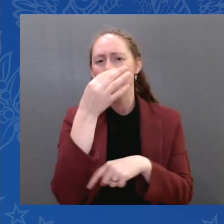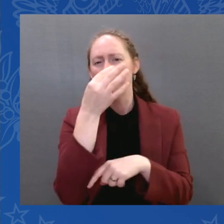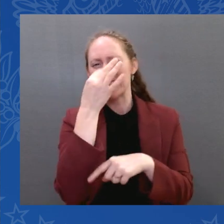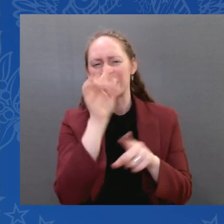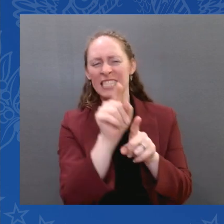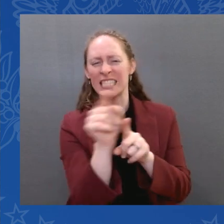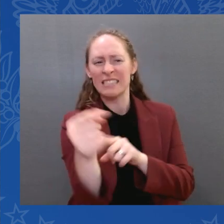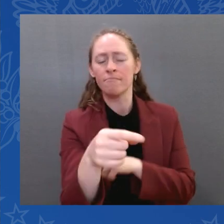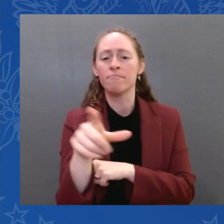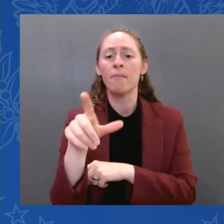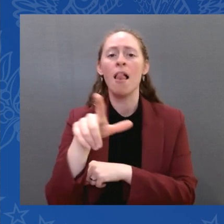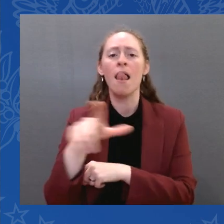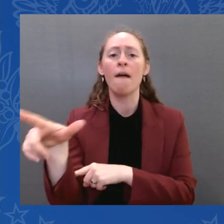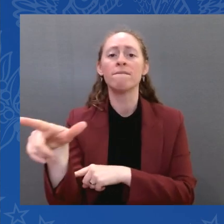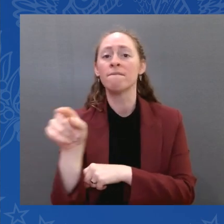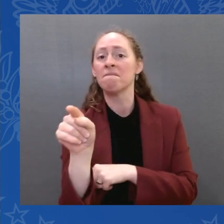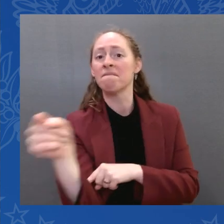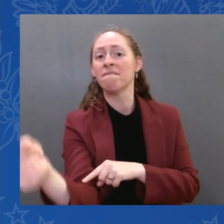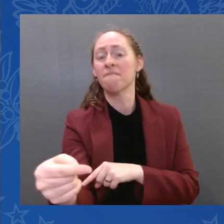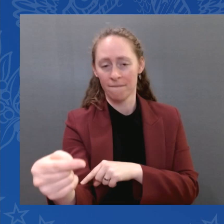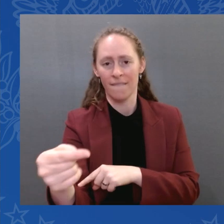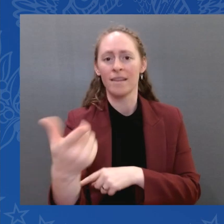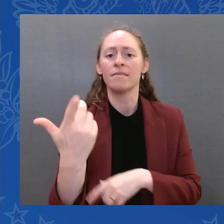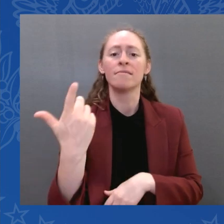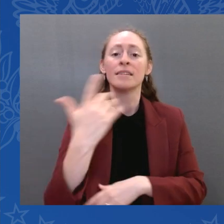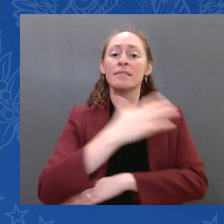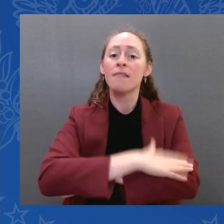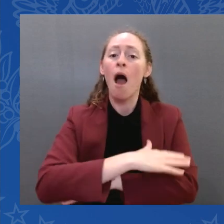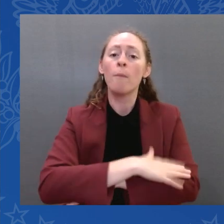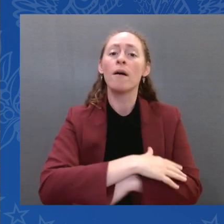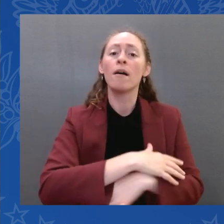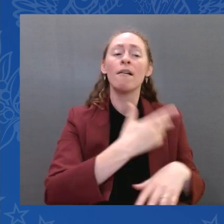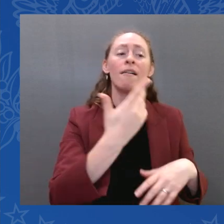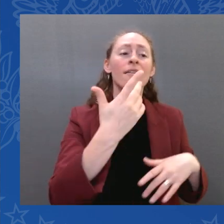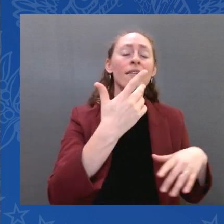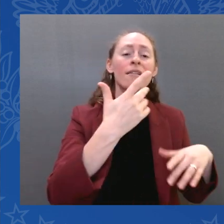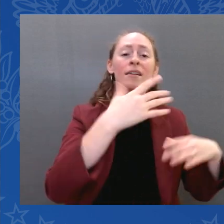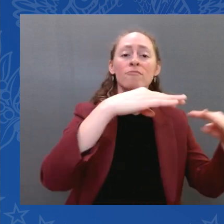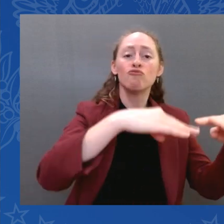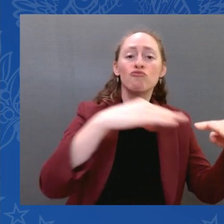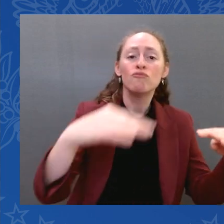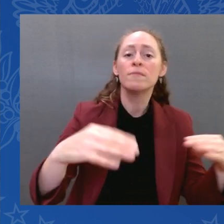And we all when there weren't many folks there Democrats and Republicans sat together